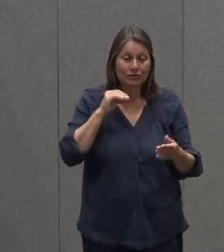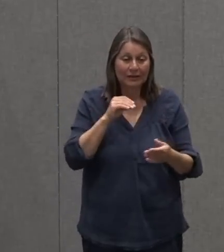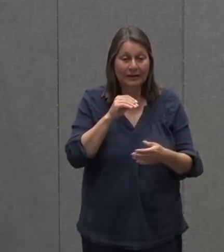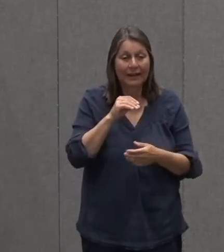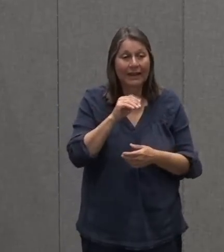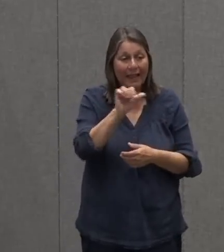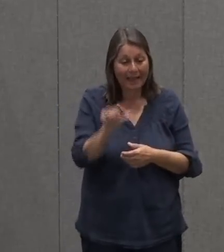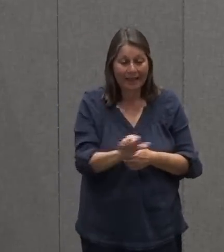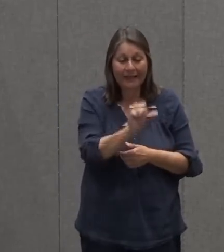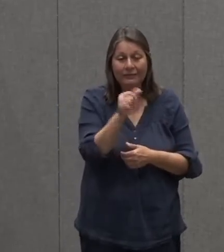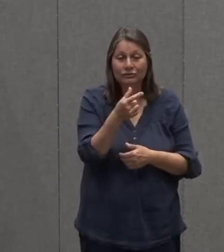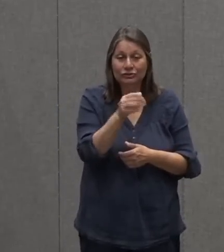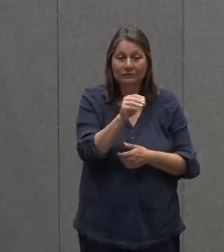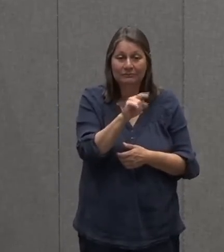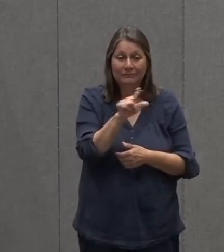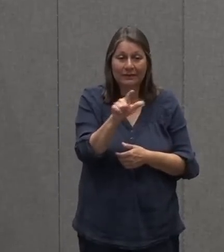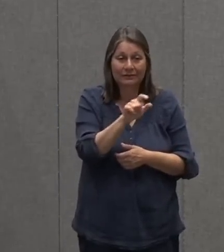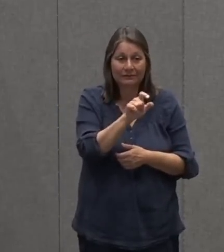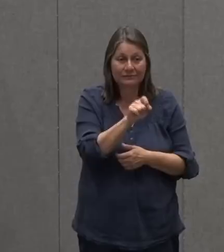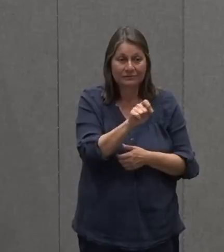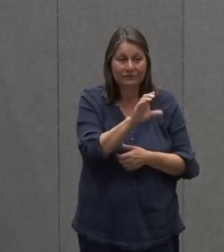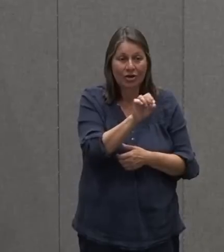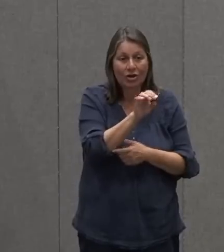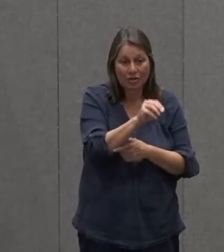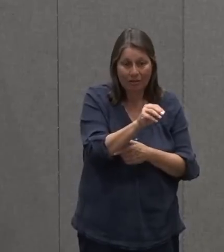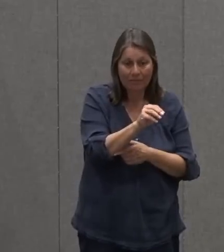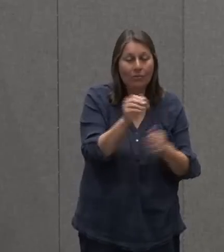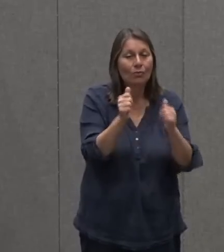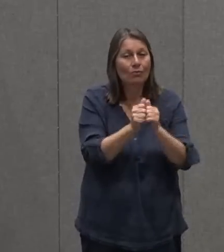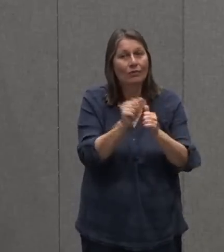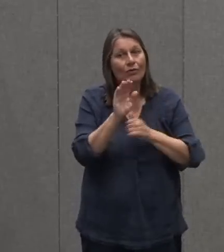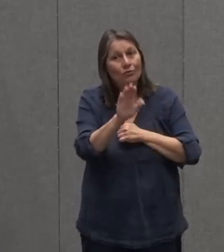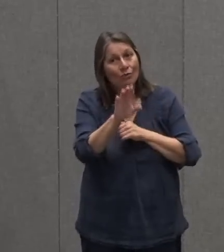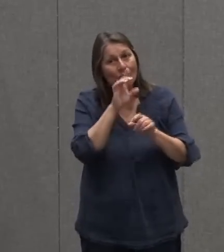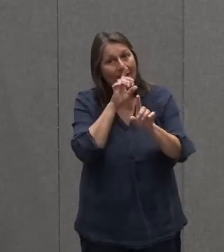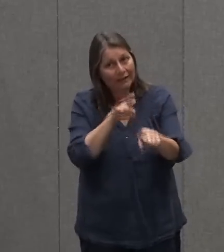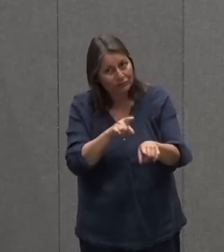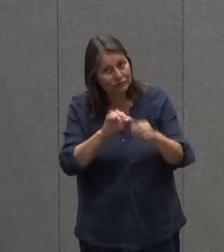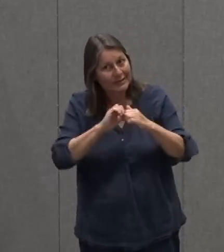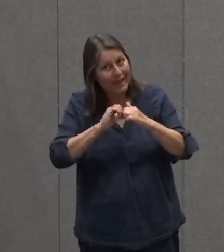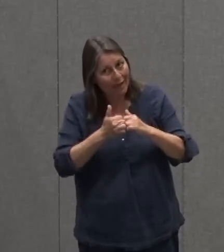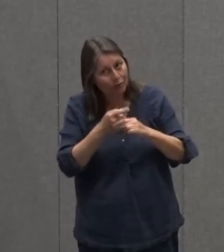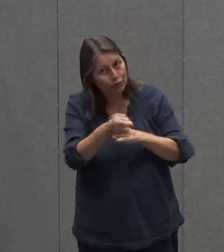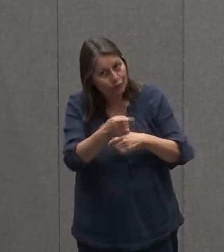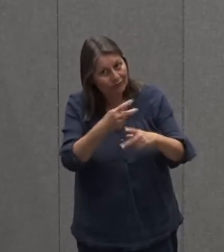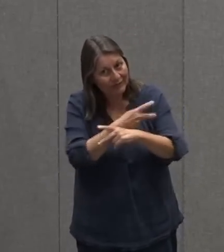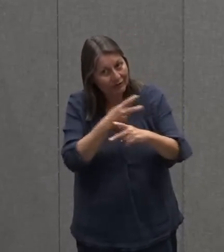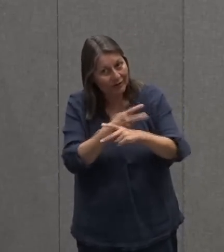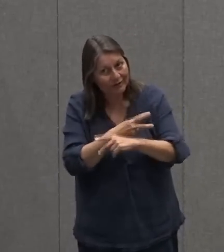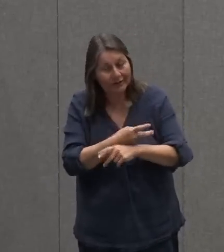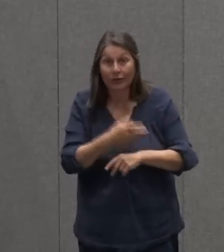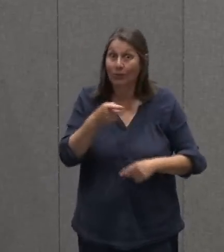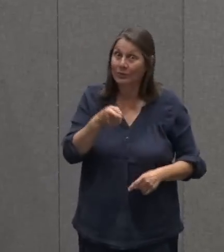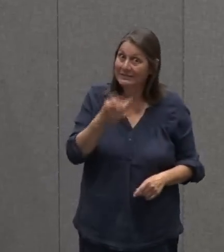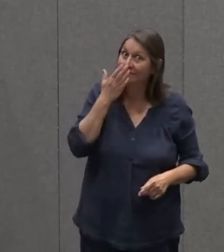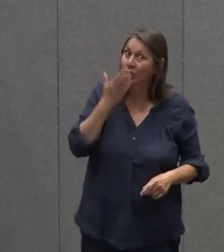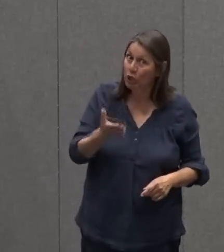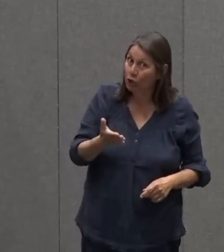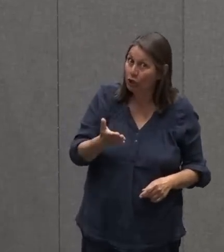with some other solutions that you found on this particular product. Was this a good problem for you? Yeah, really made you think.